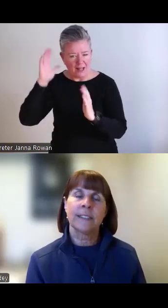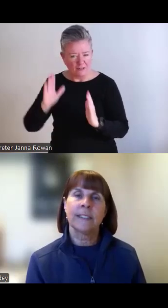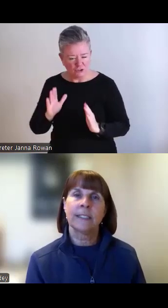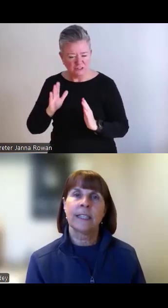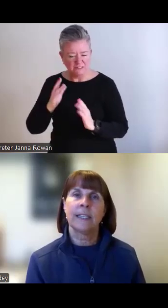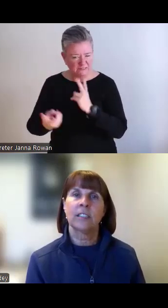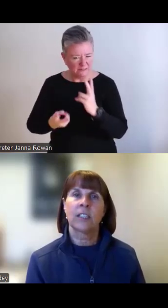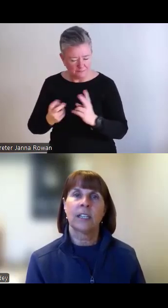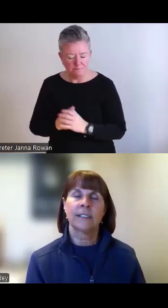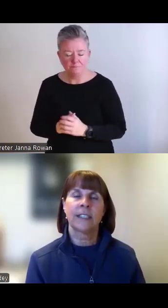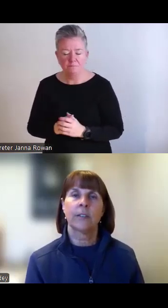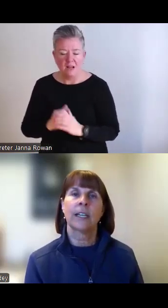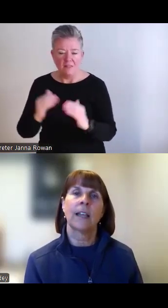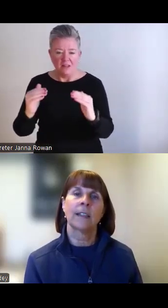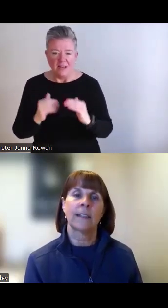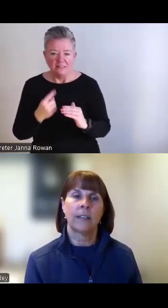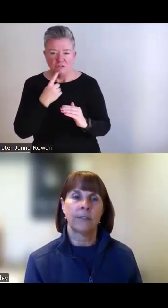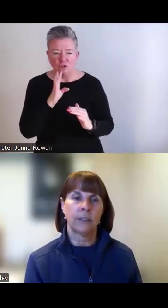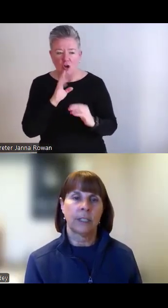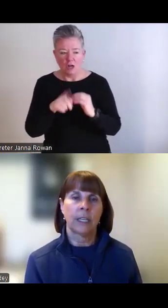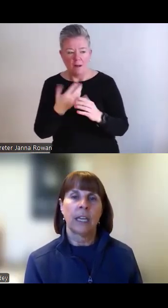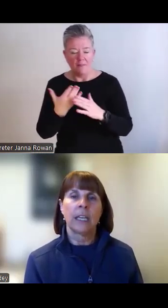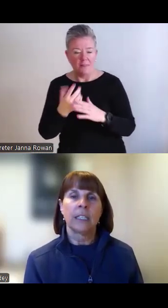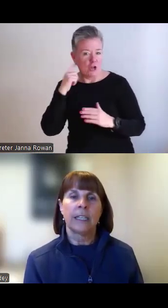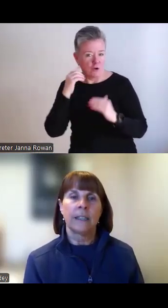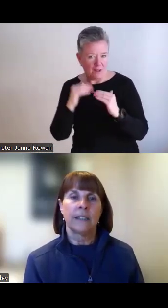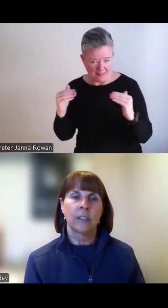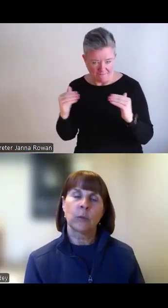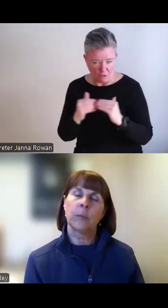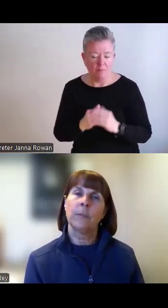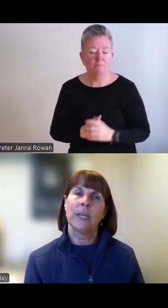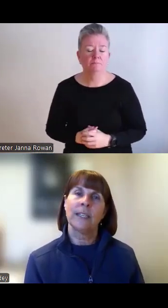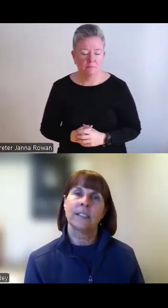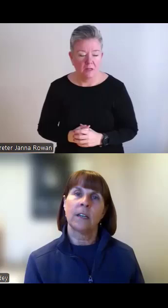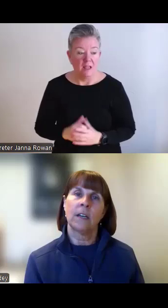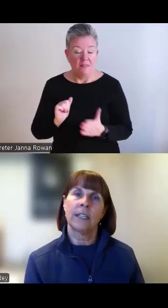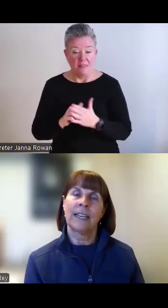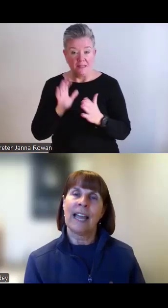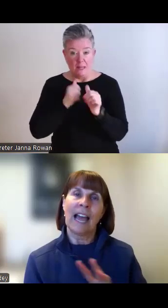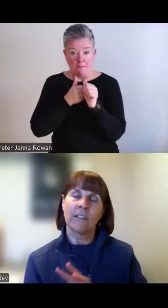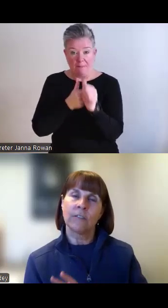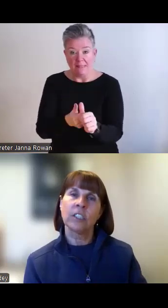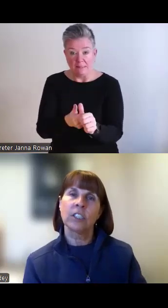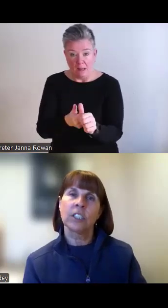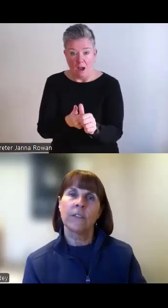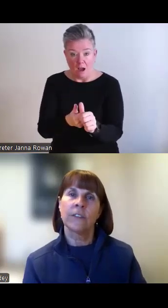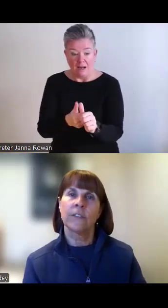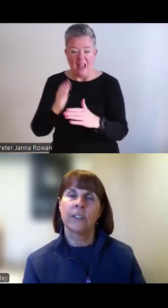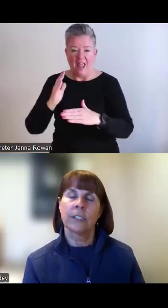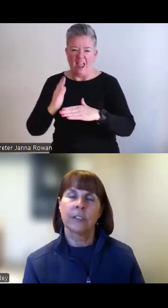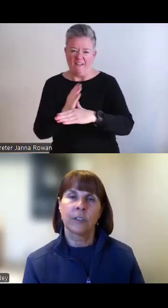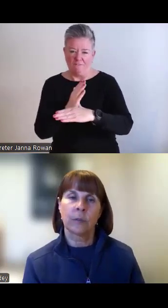please indicate the child's hearing level. This would be based on an average of the various